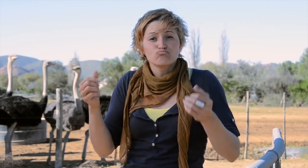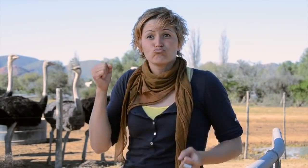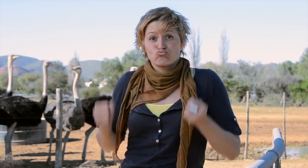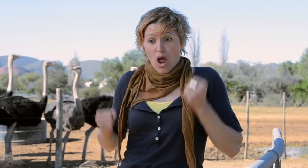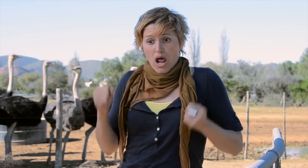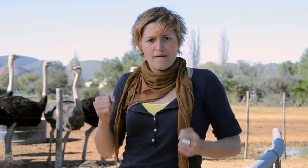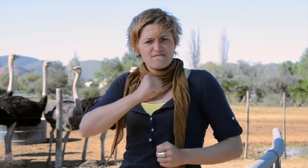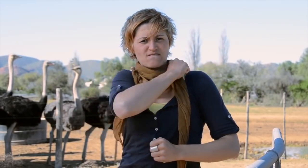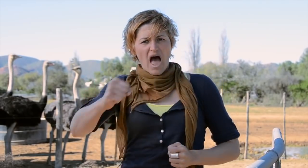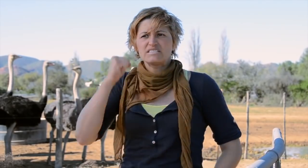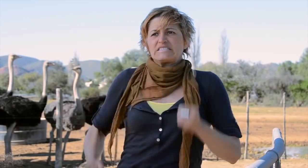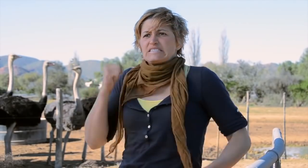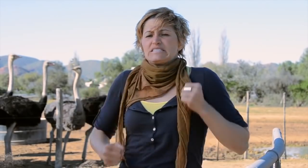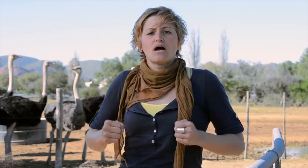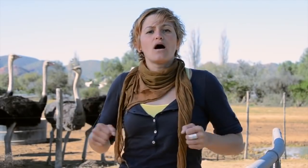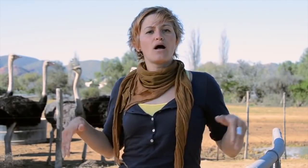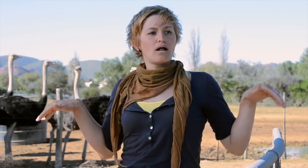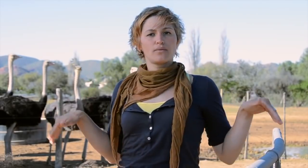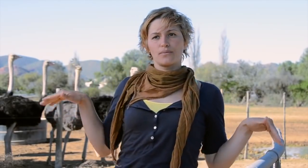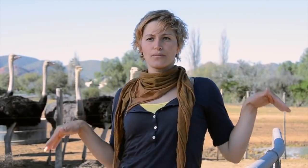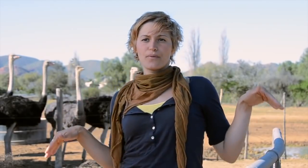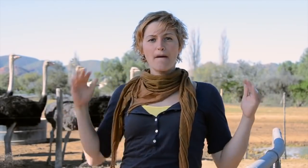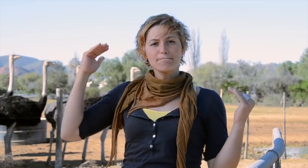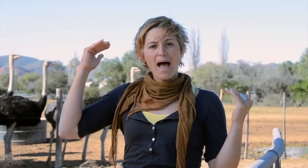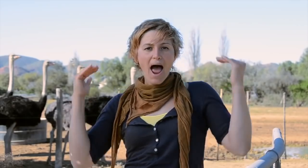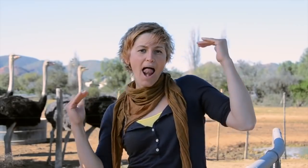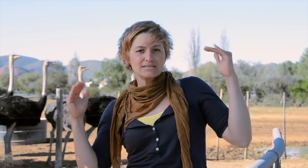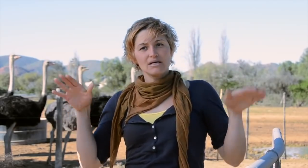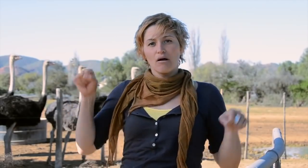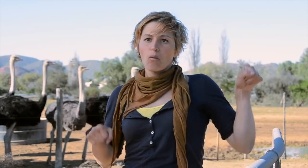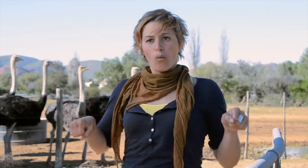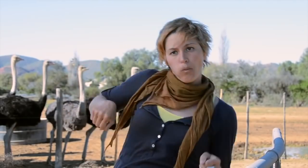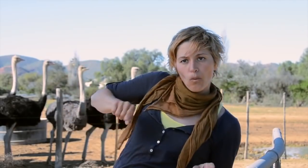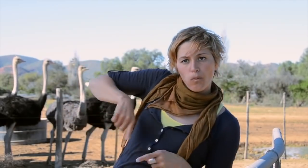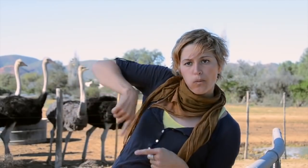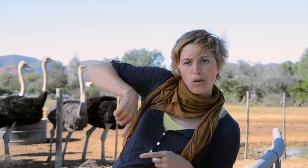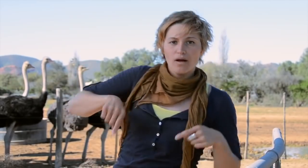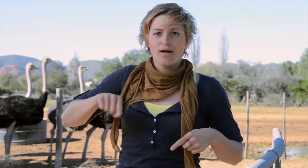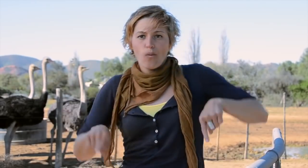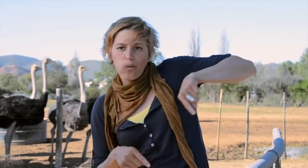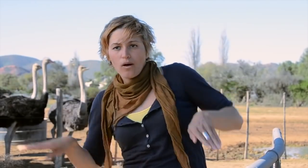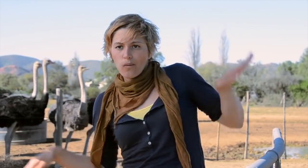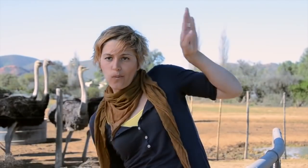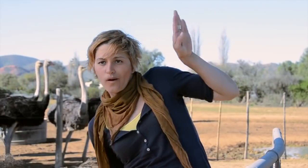The wings of an ostrich helps them balance themselves while they run and they run real